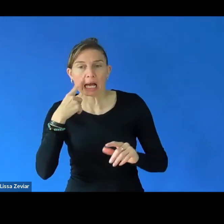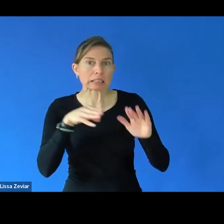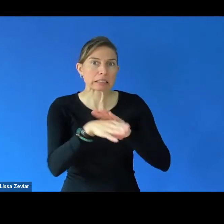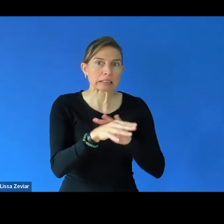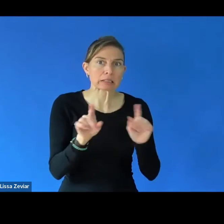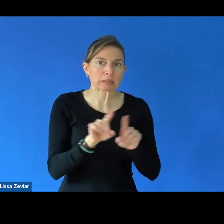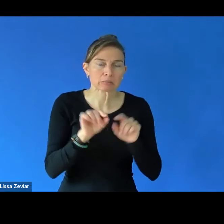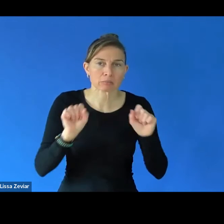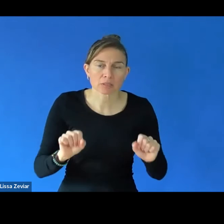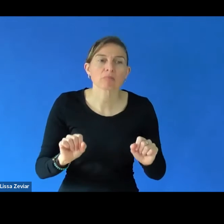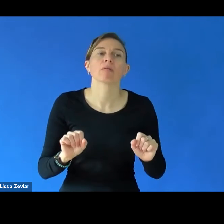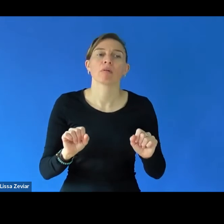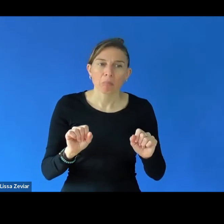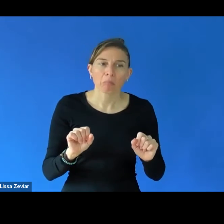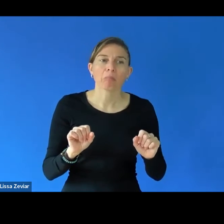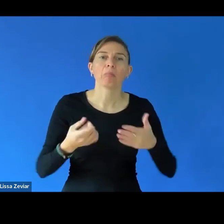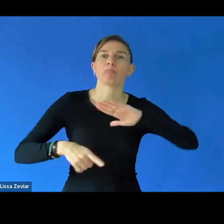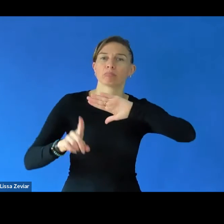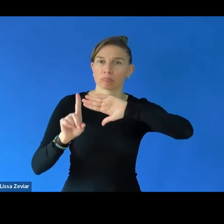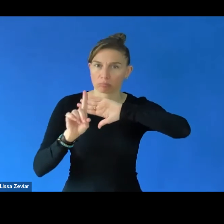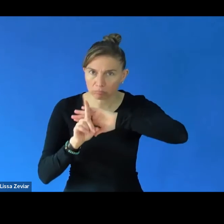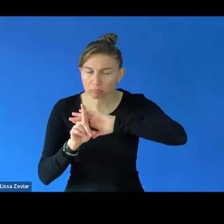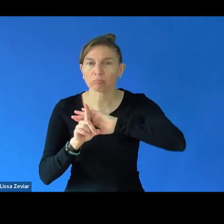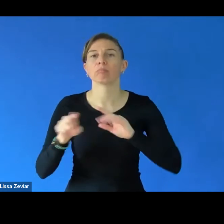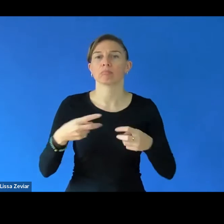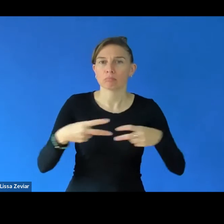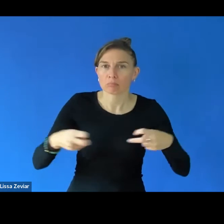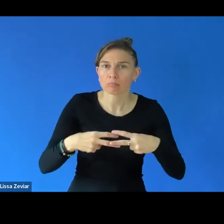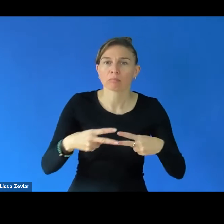There will be a Bangla version produced in due course.